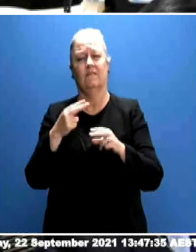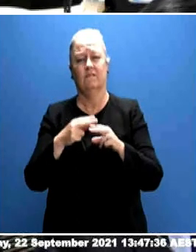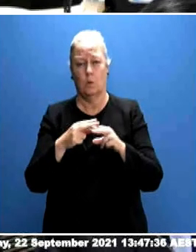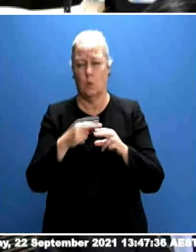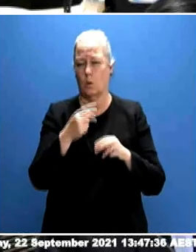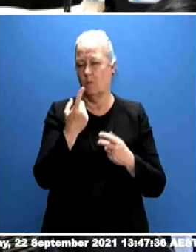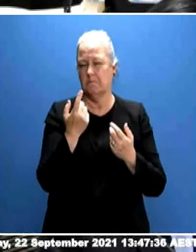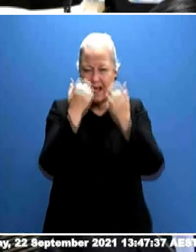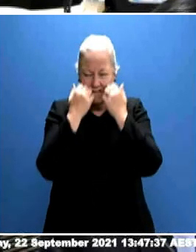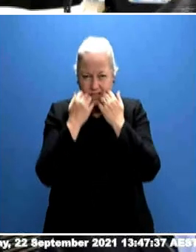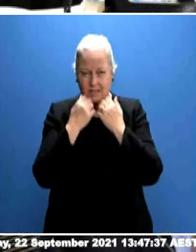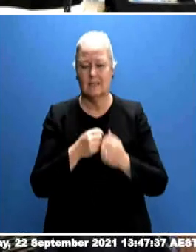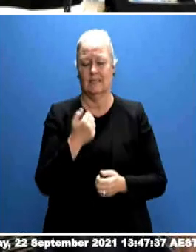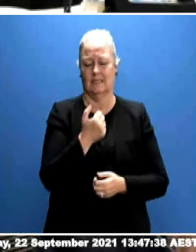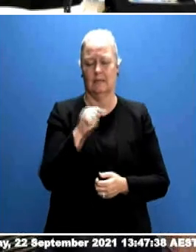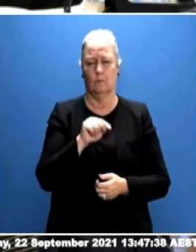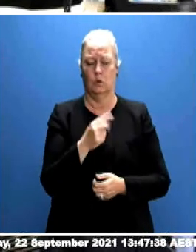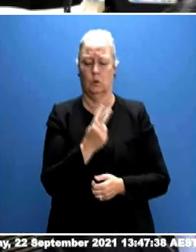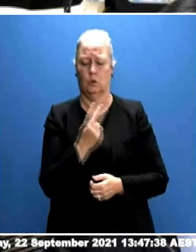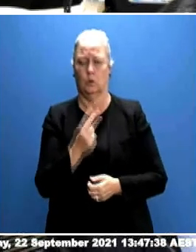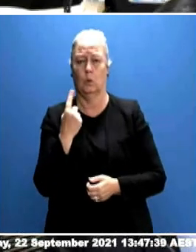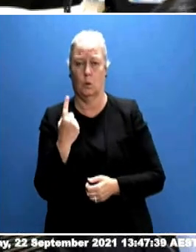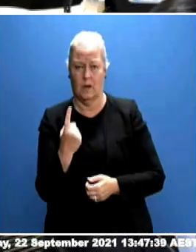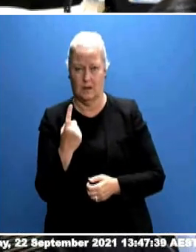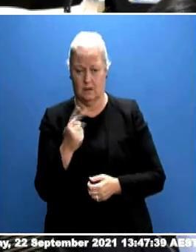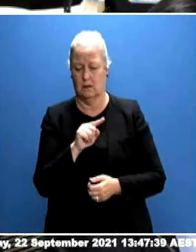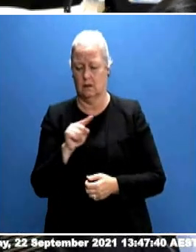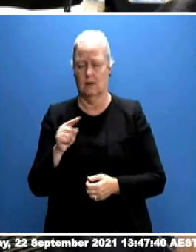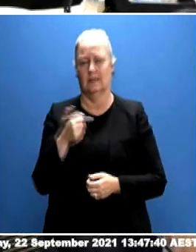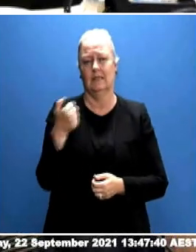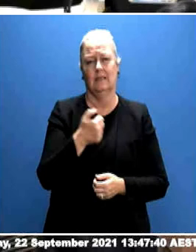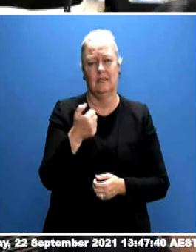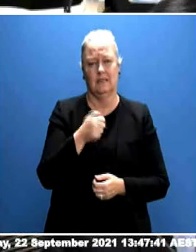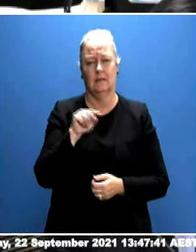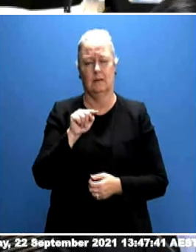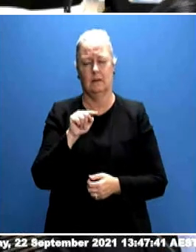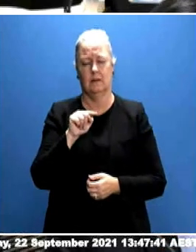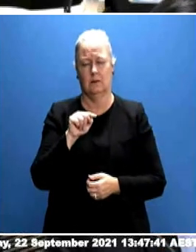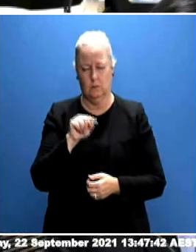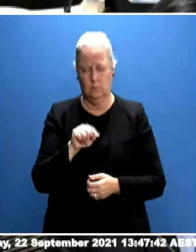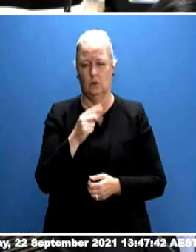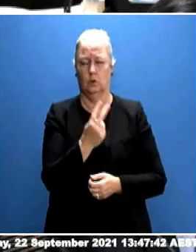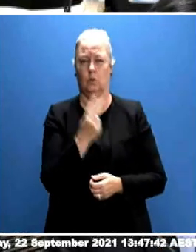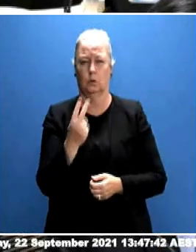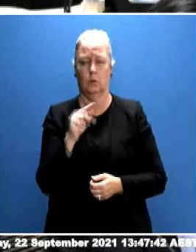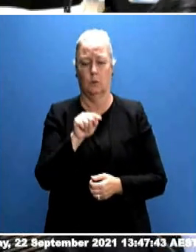16.22.1 to 16.22.42.